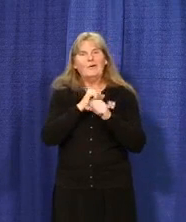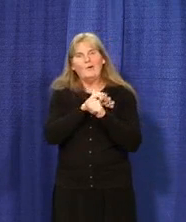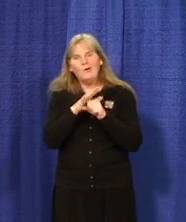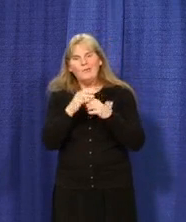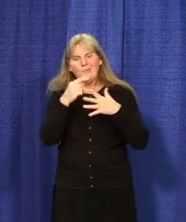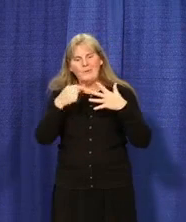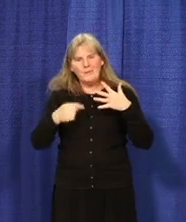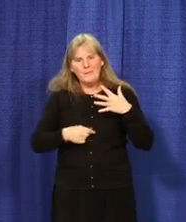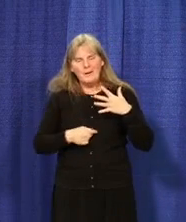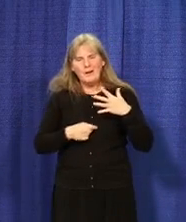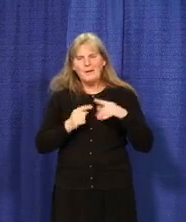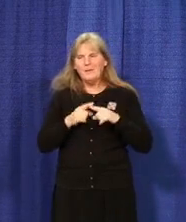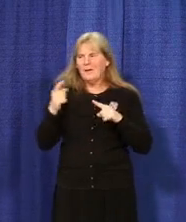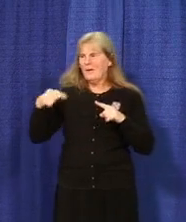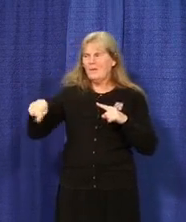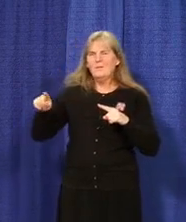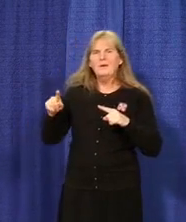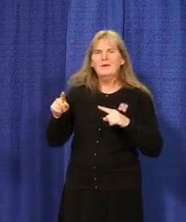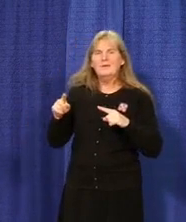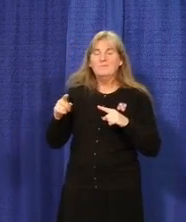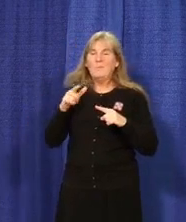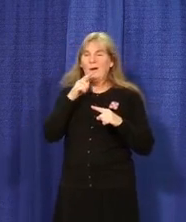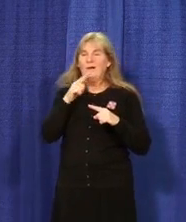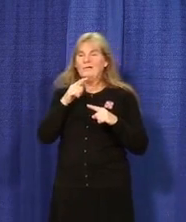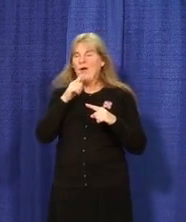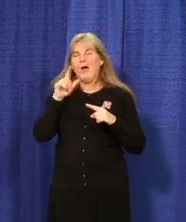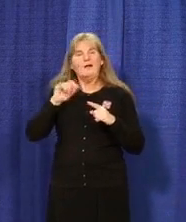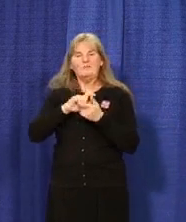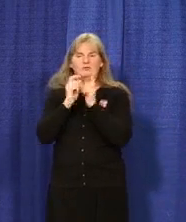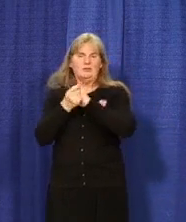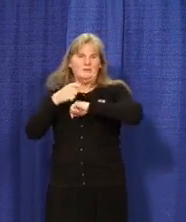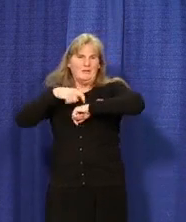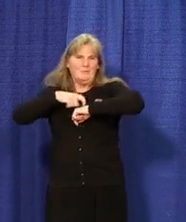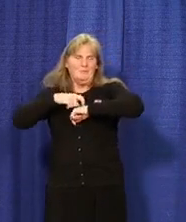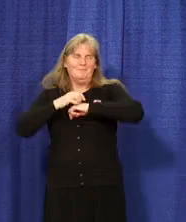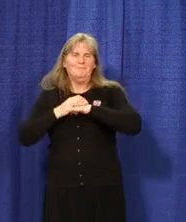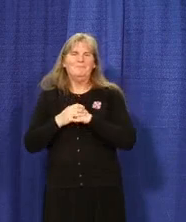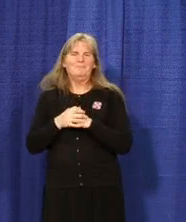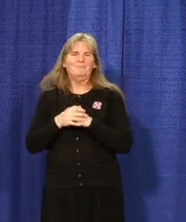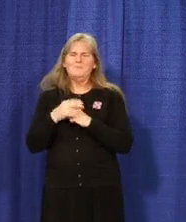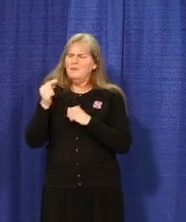do is readjust our clocks. The government has been doing an awful lot of great work,